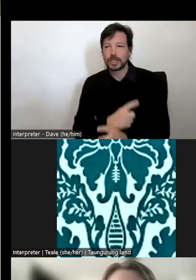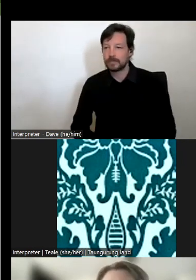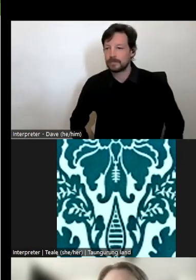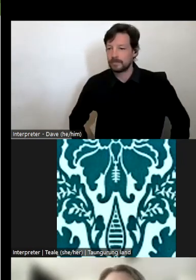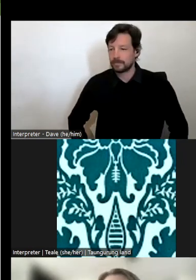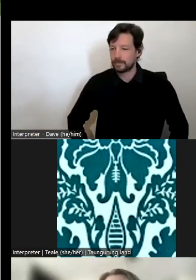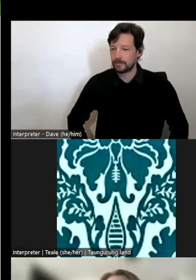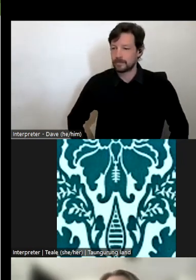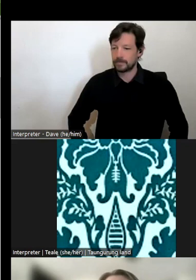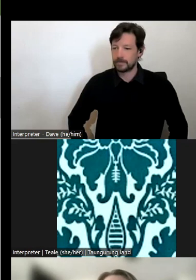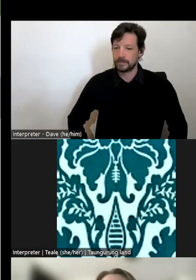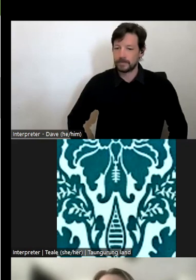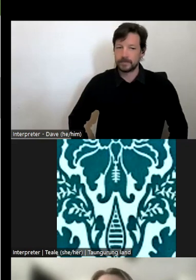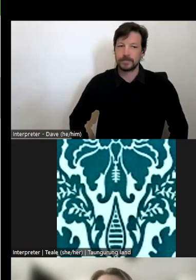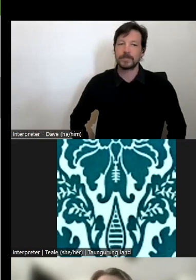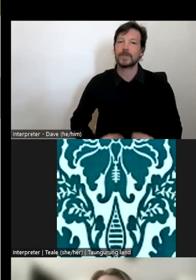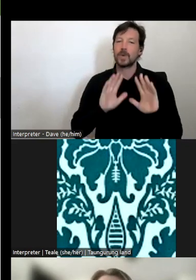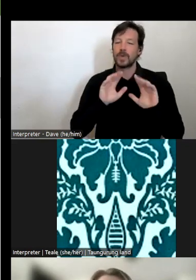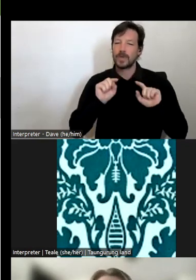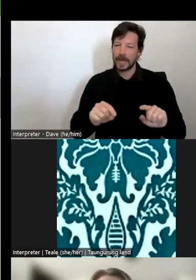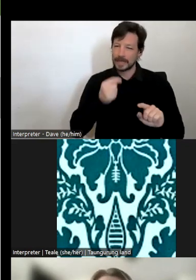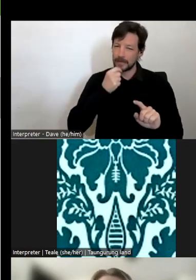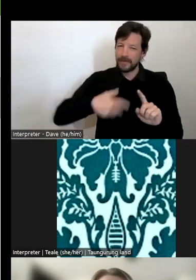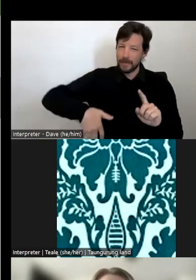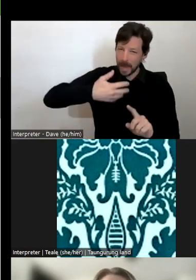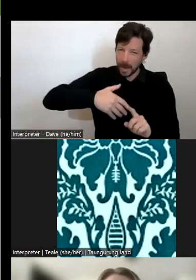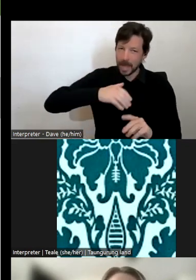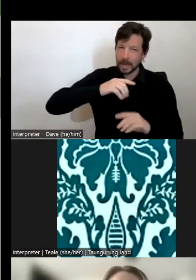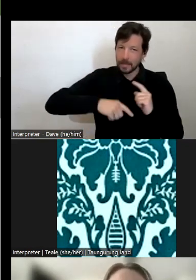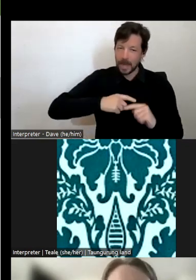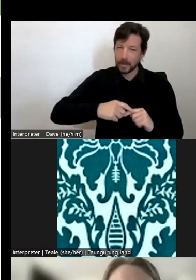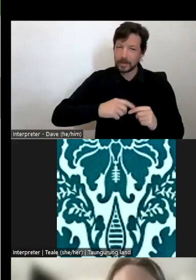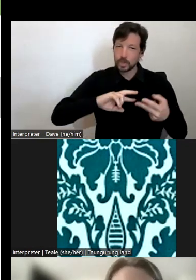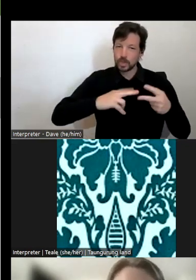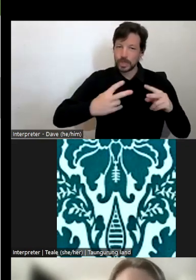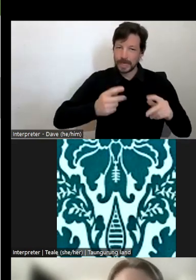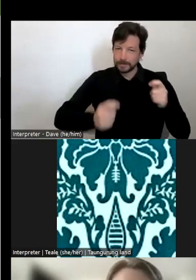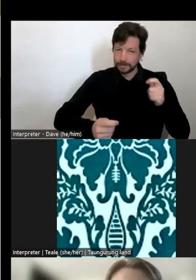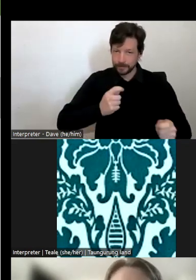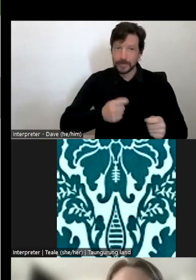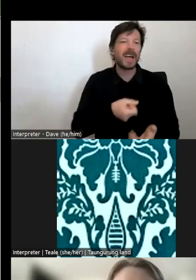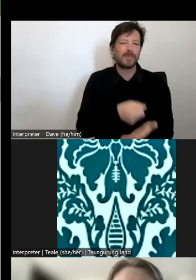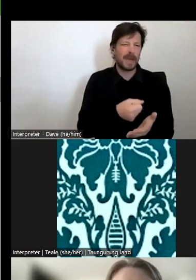So that's a lot of background about that type of genetic testing, which is the basic testing that we do.